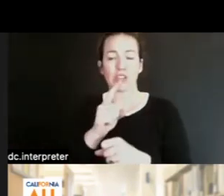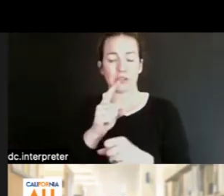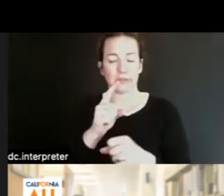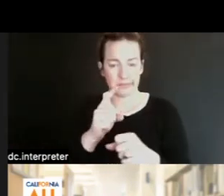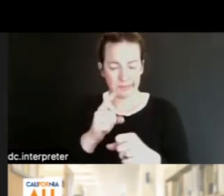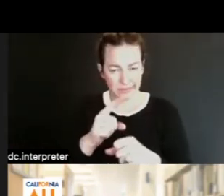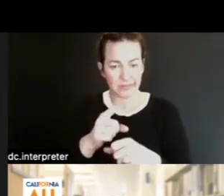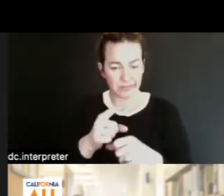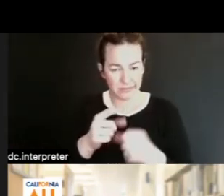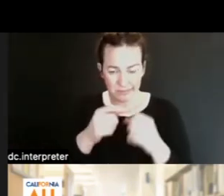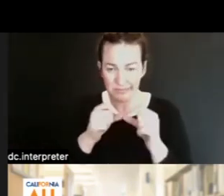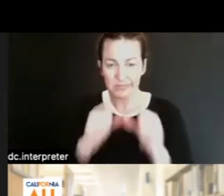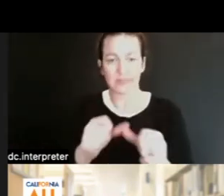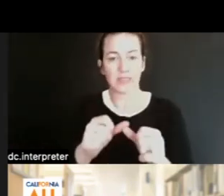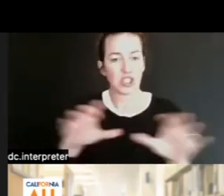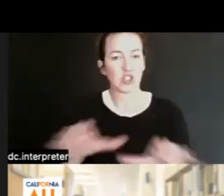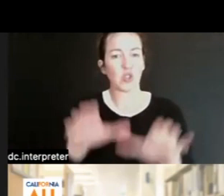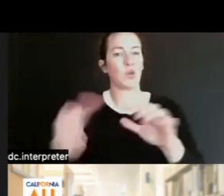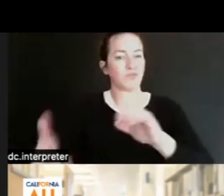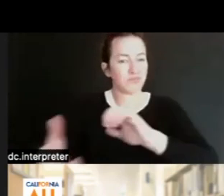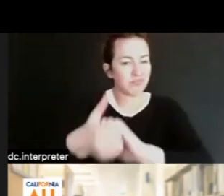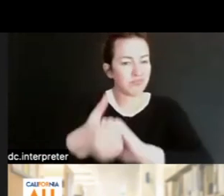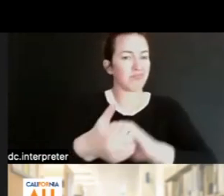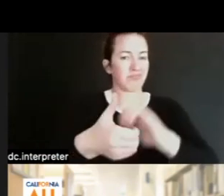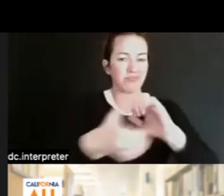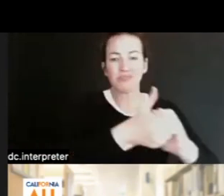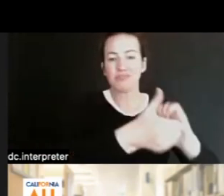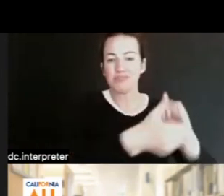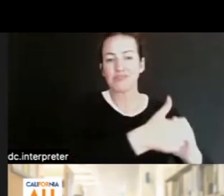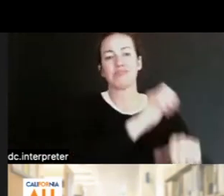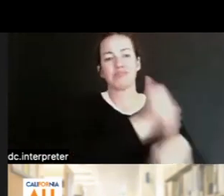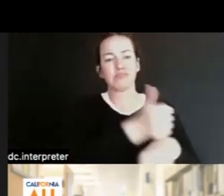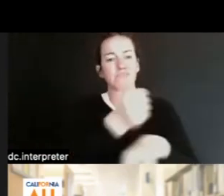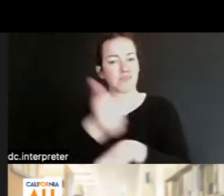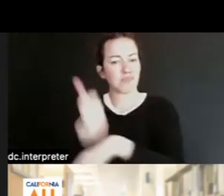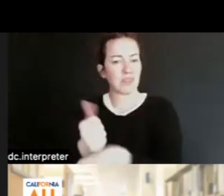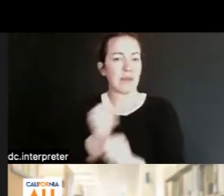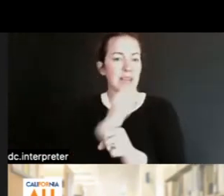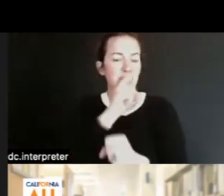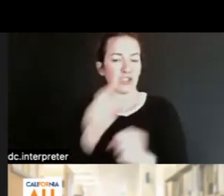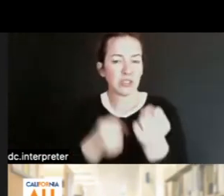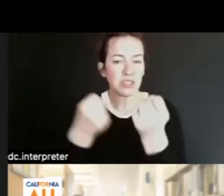collaborations, coalition's making sure that we were supporting with letters of